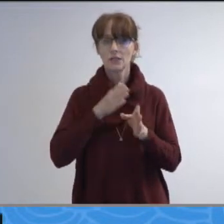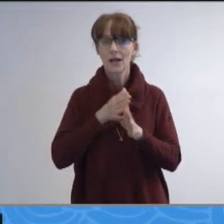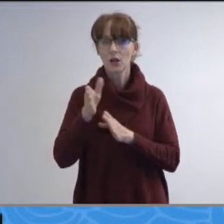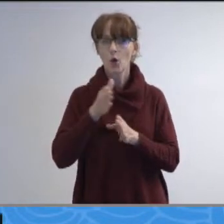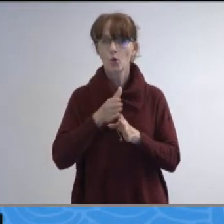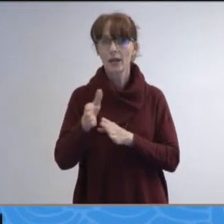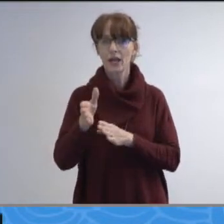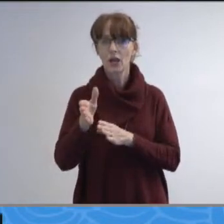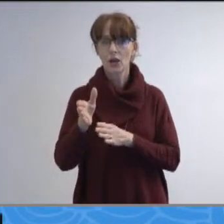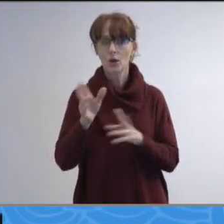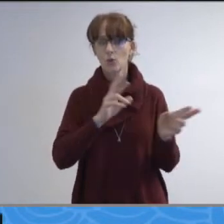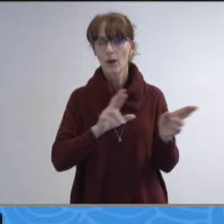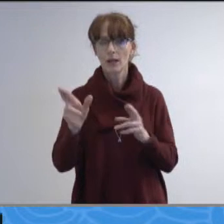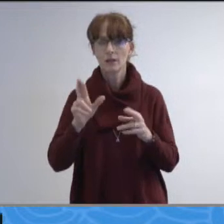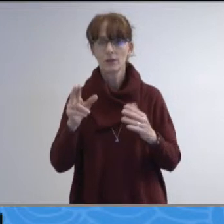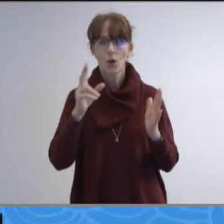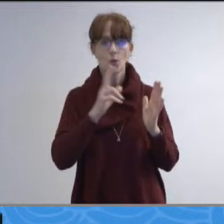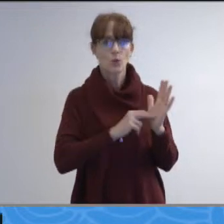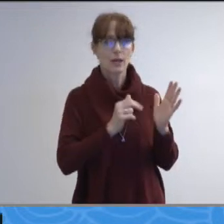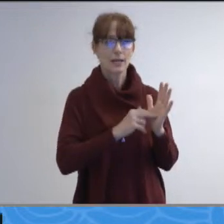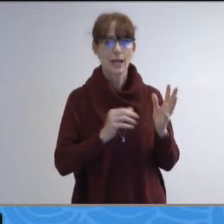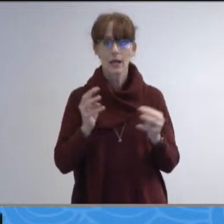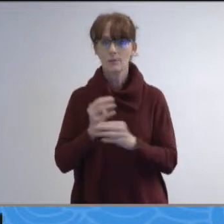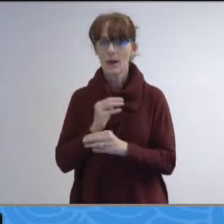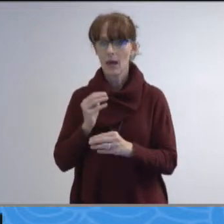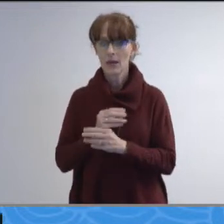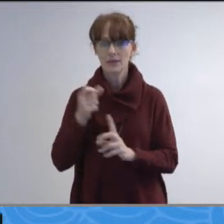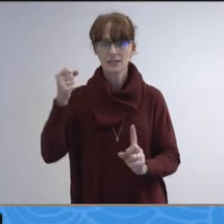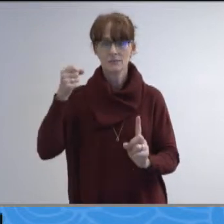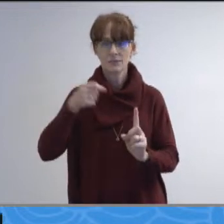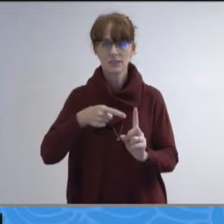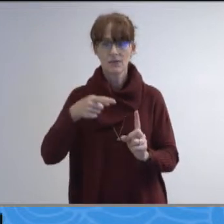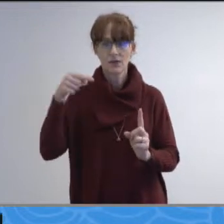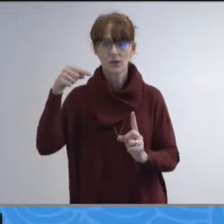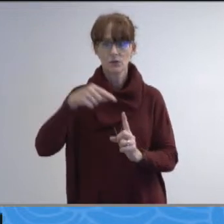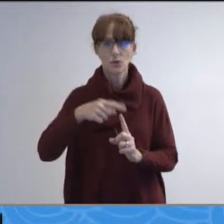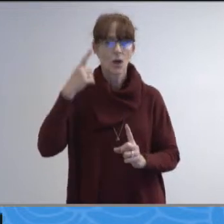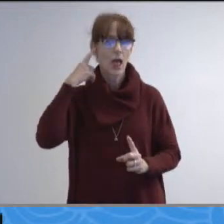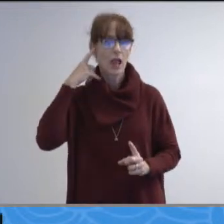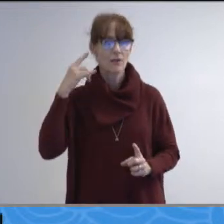for reading and mathematics and it is specific to California.